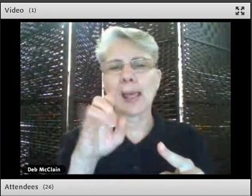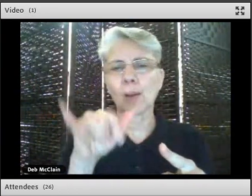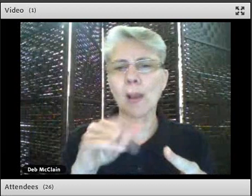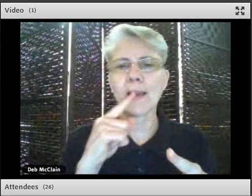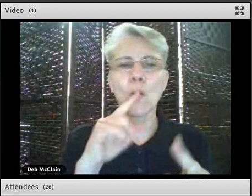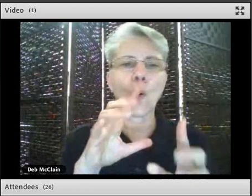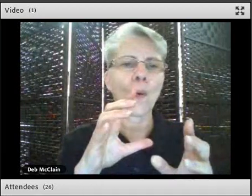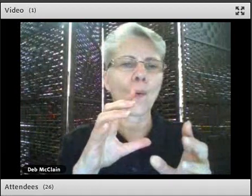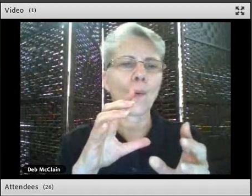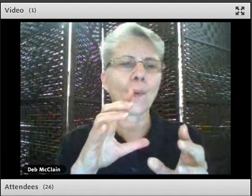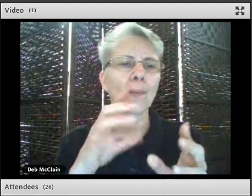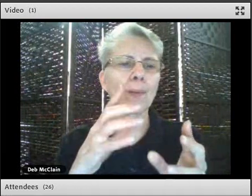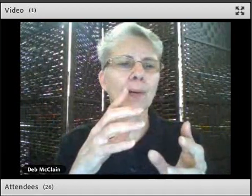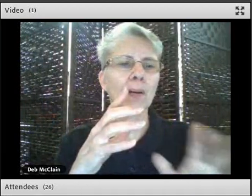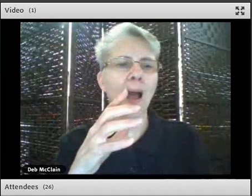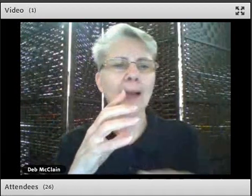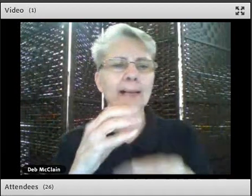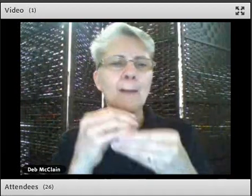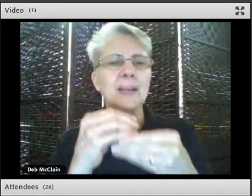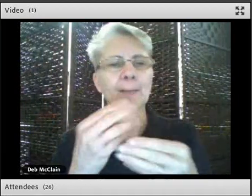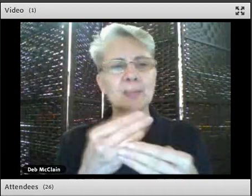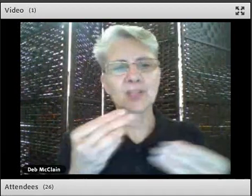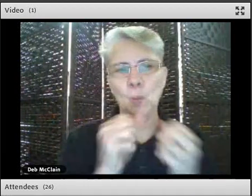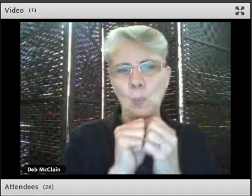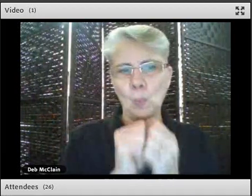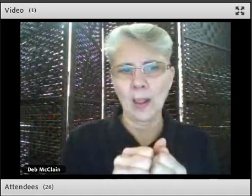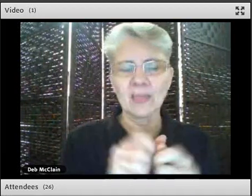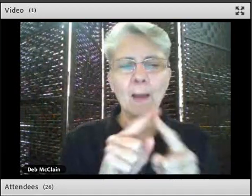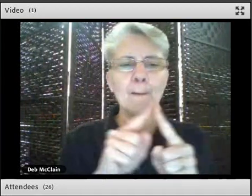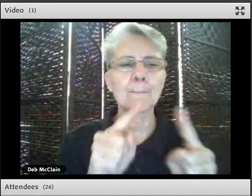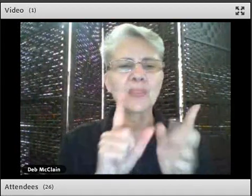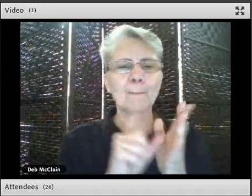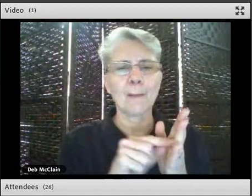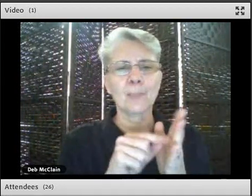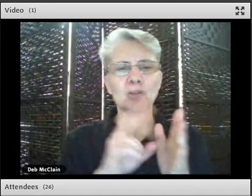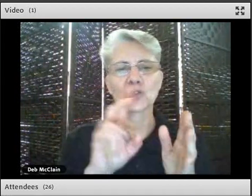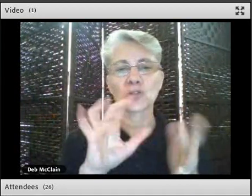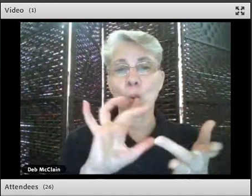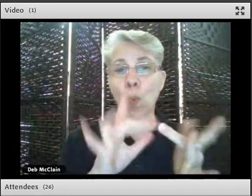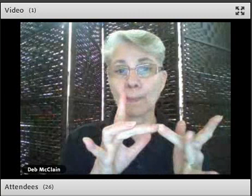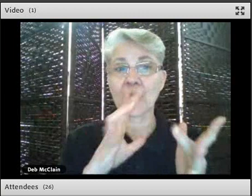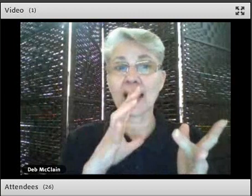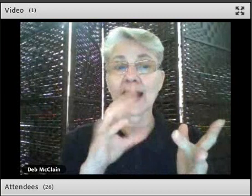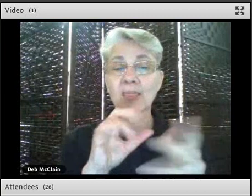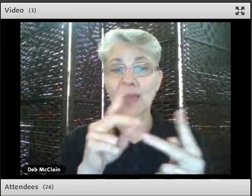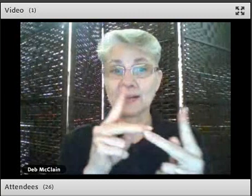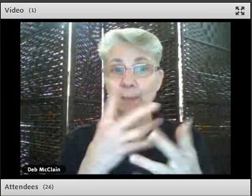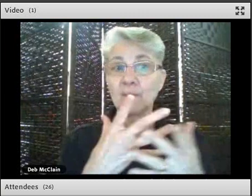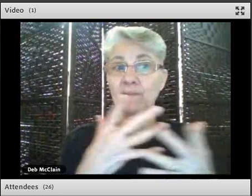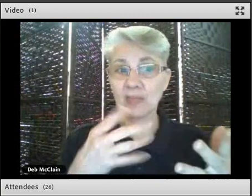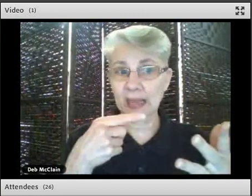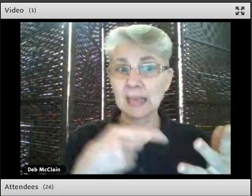that's usually what we're looking at for other sources. RDA does tell us that the container itself